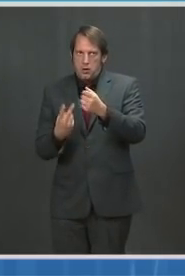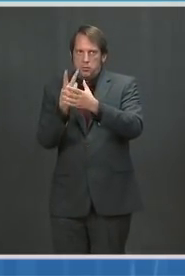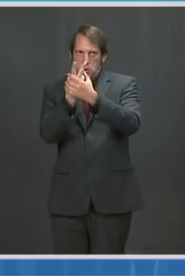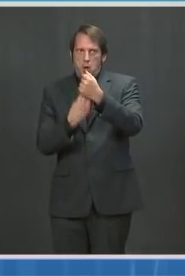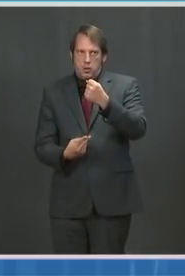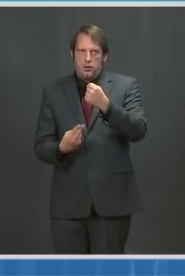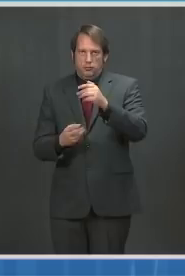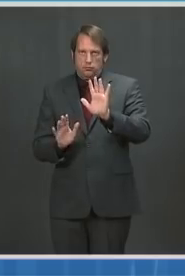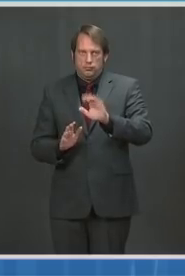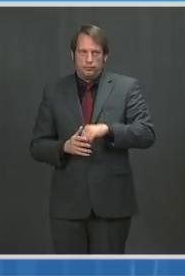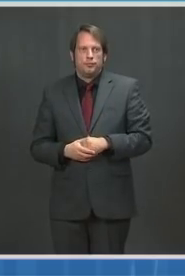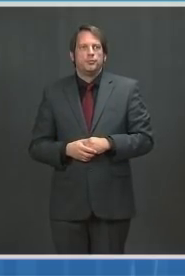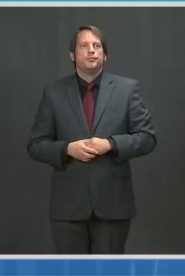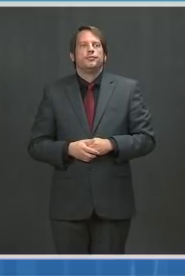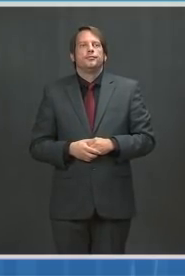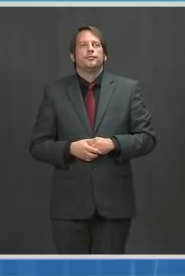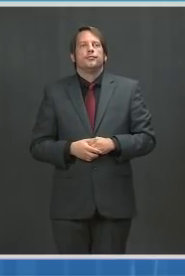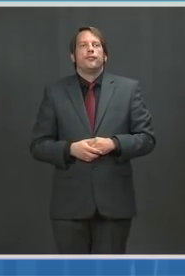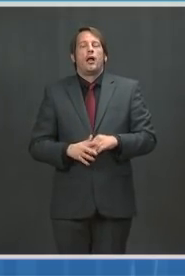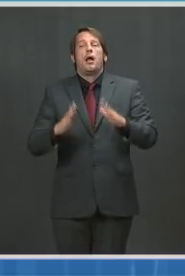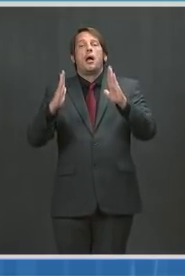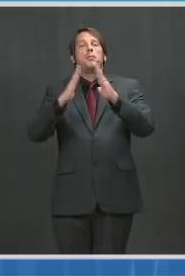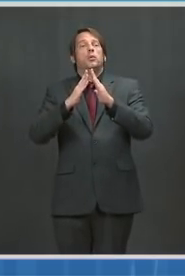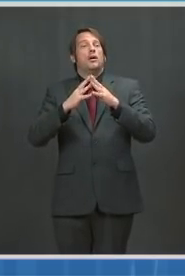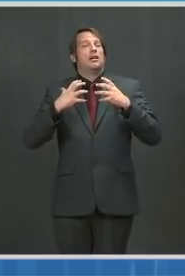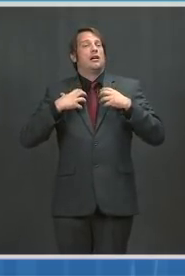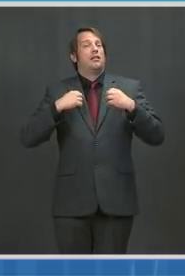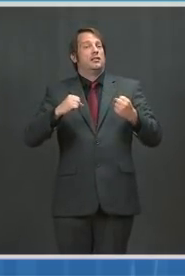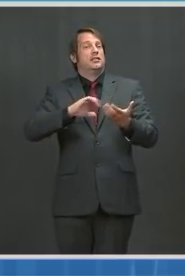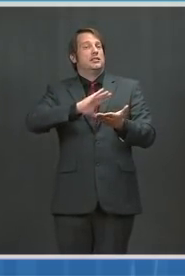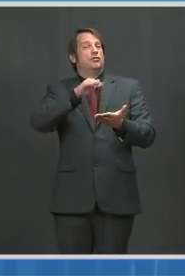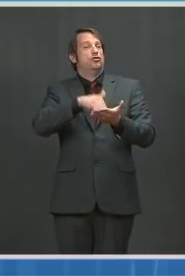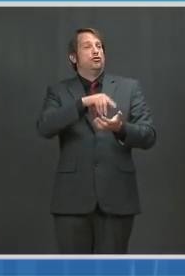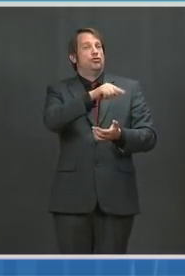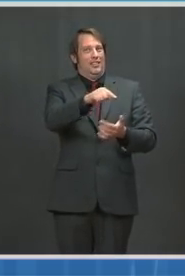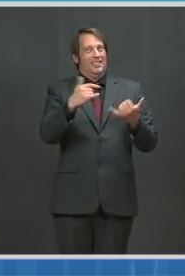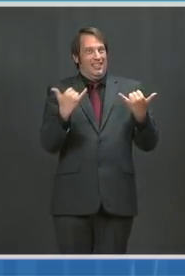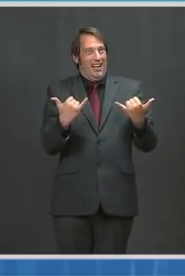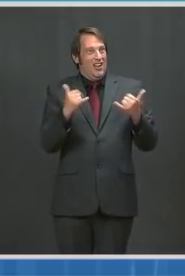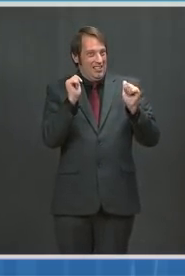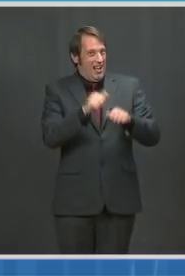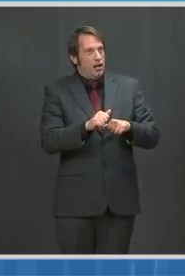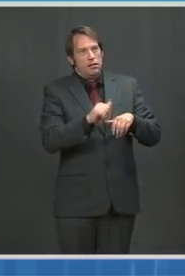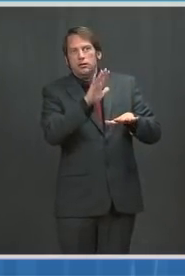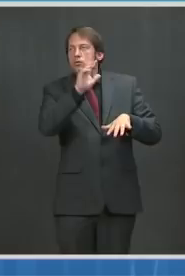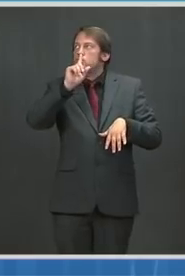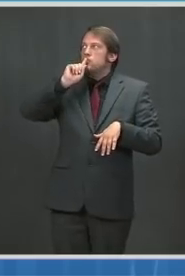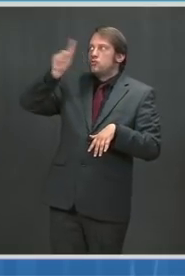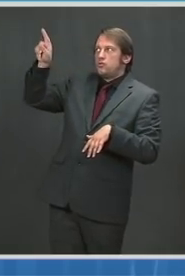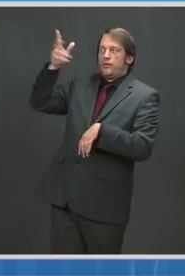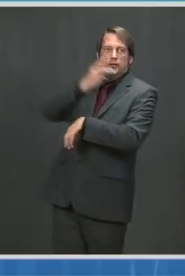And I'll give you an example: Community health centers are now able to -- will now be able to order vaccines for their communities directly.